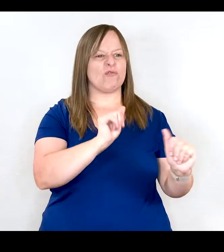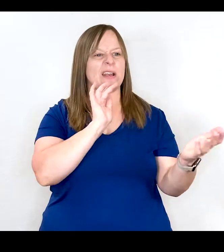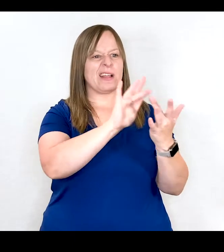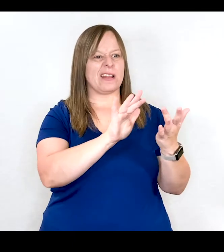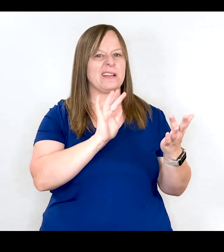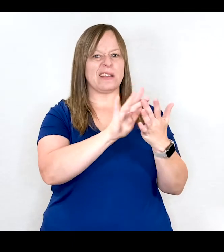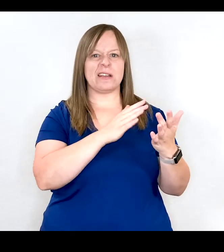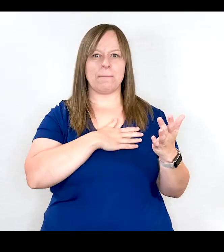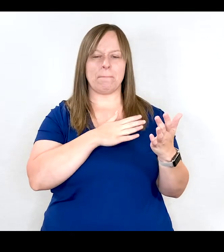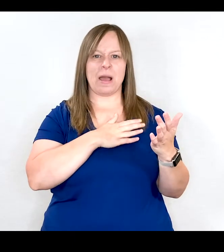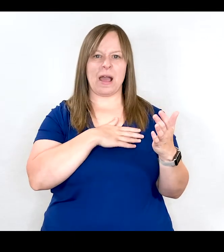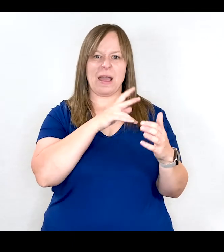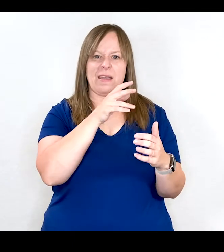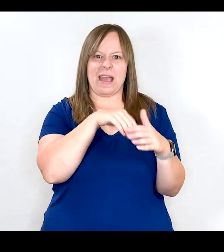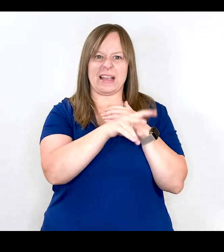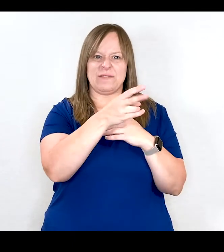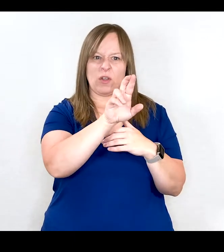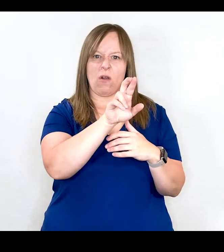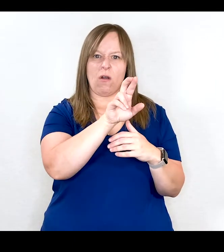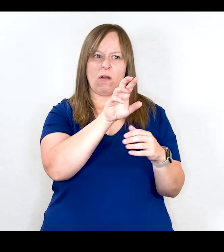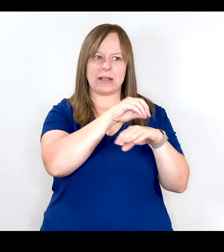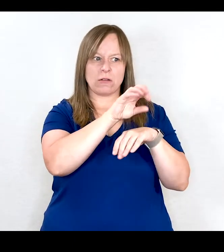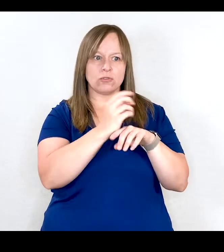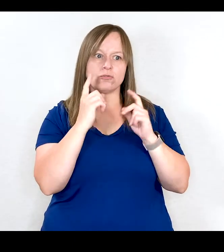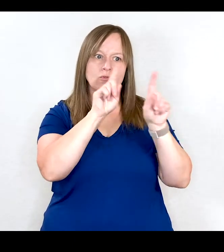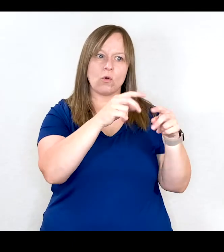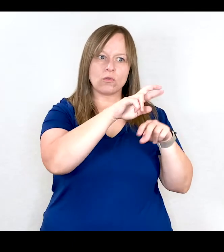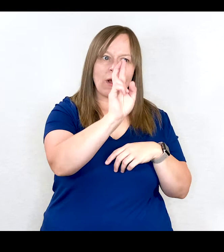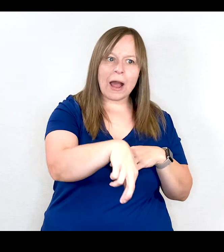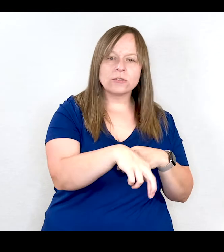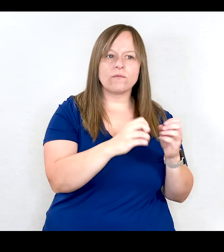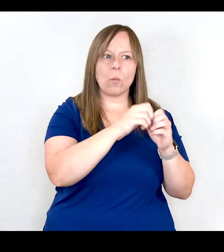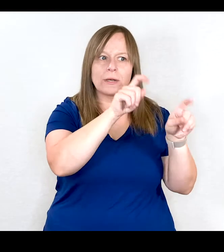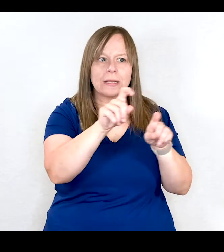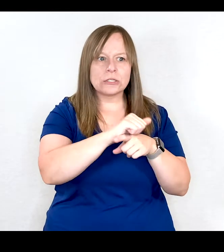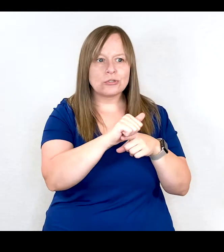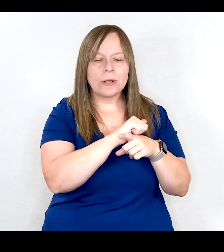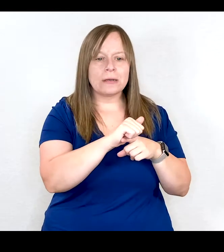I tried to contact my VESID counselor to make arrangements to go to Rochester for further testing